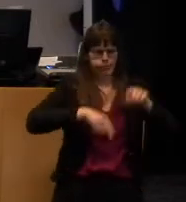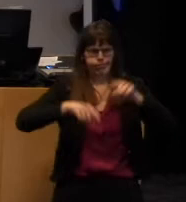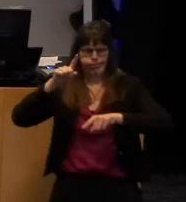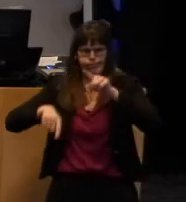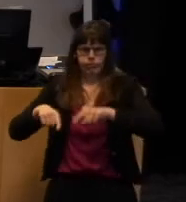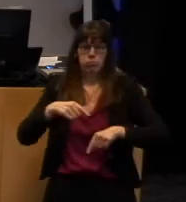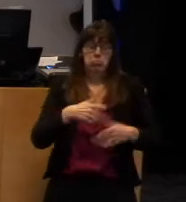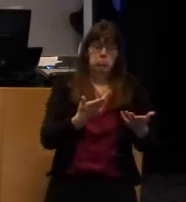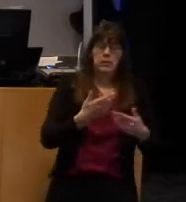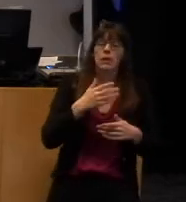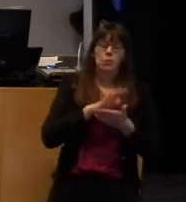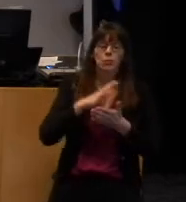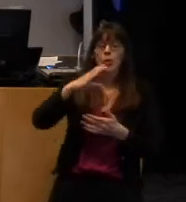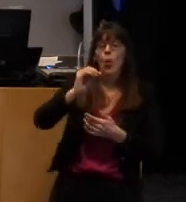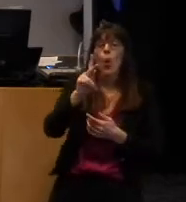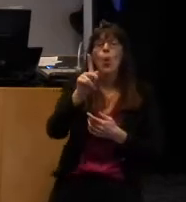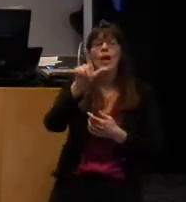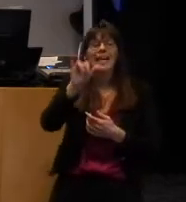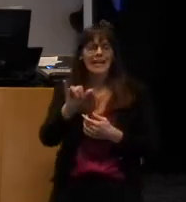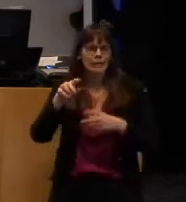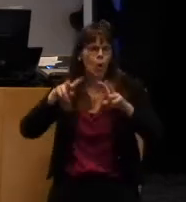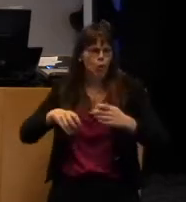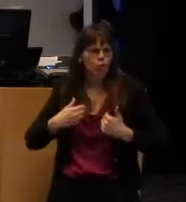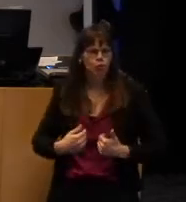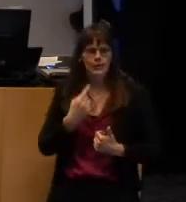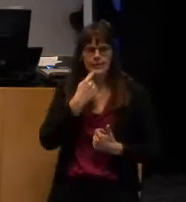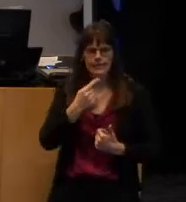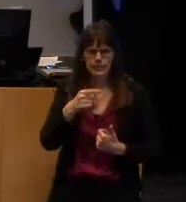One example is Cokley, who actually says that they are miscues